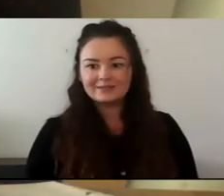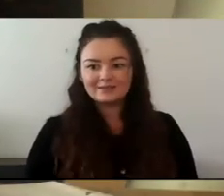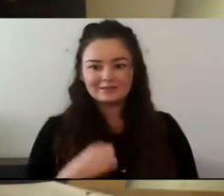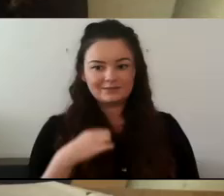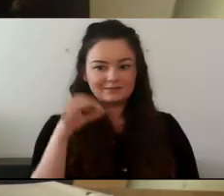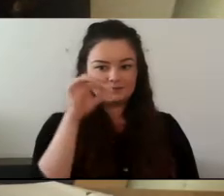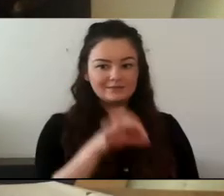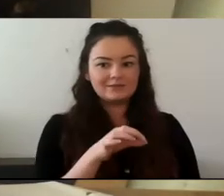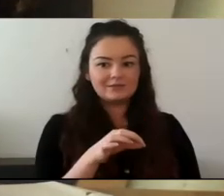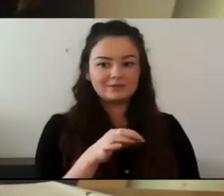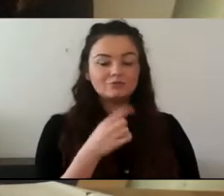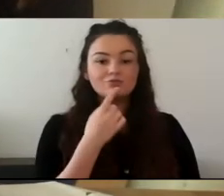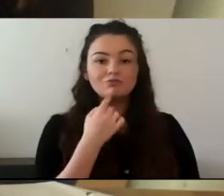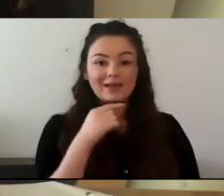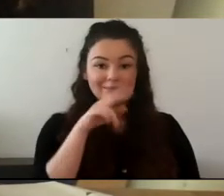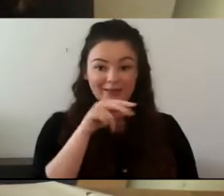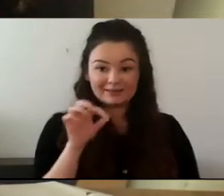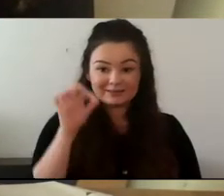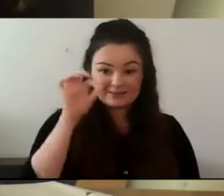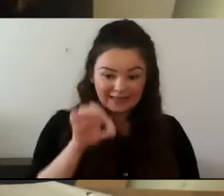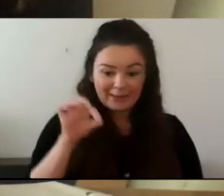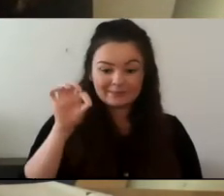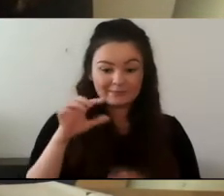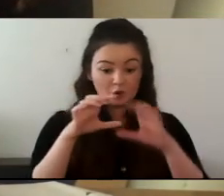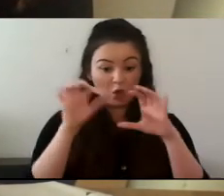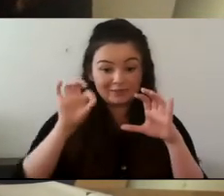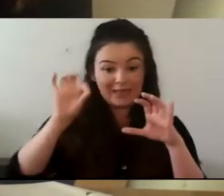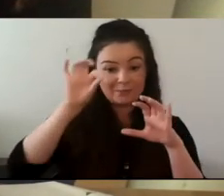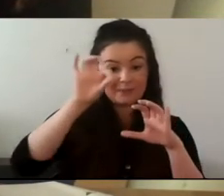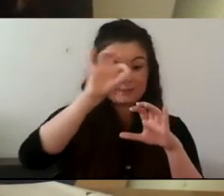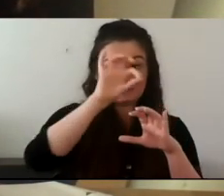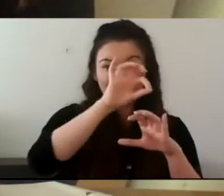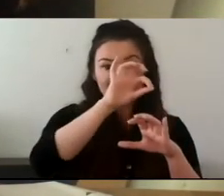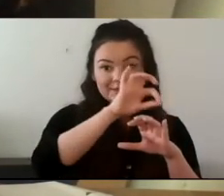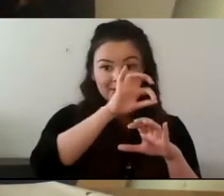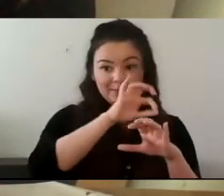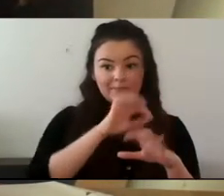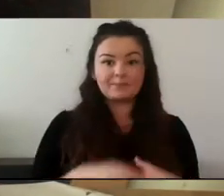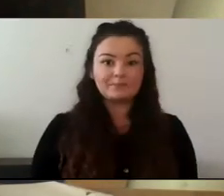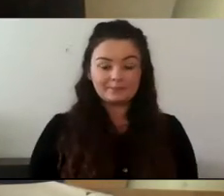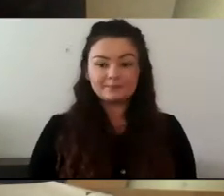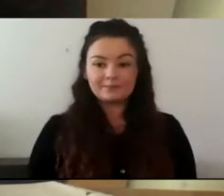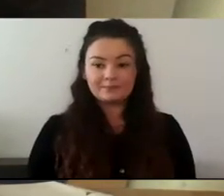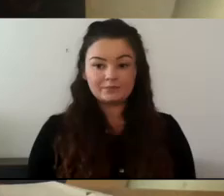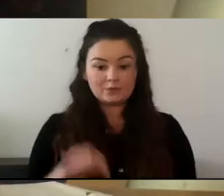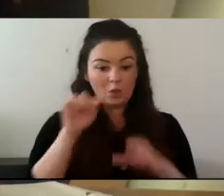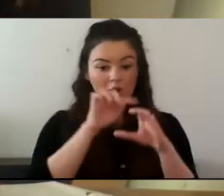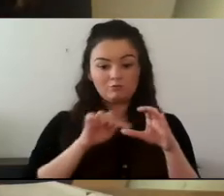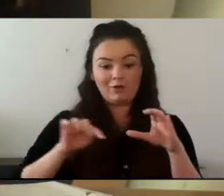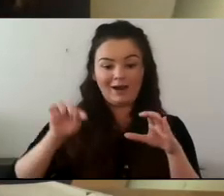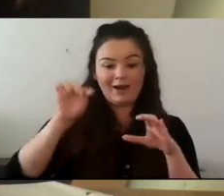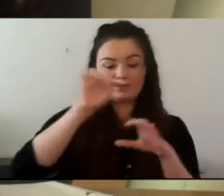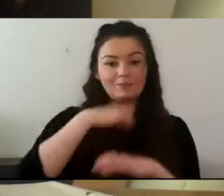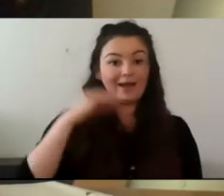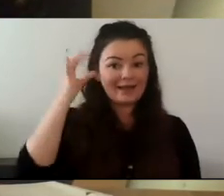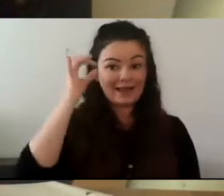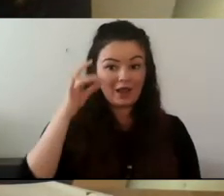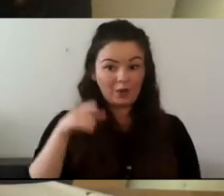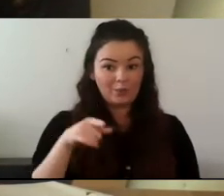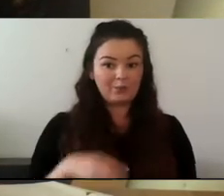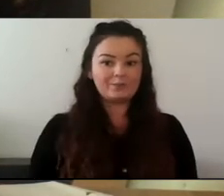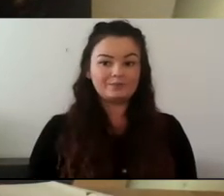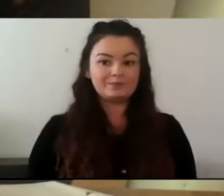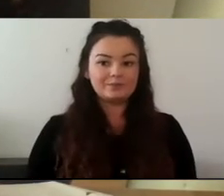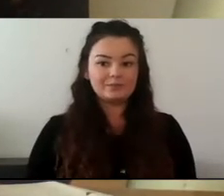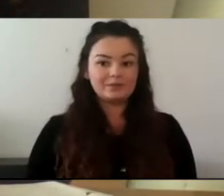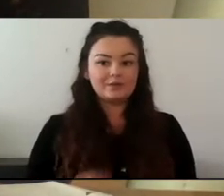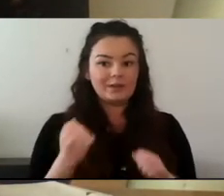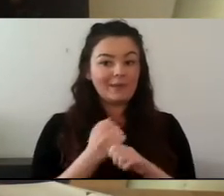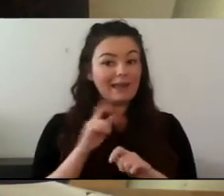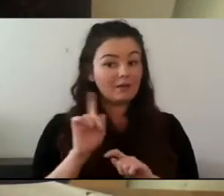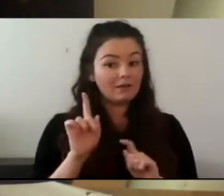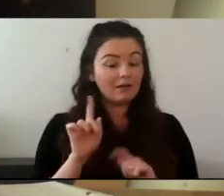the red paint and I'm going to go dab, dab, dab, dab around my yellow circle to make a little flower.